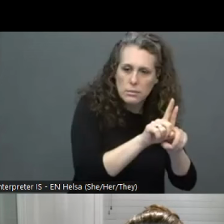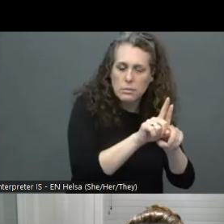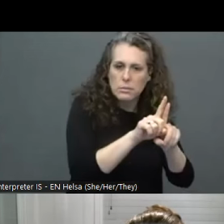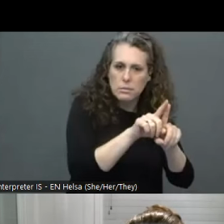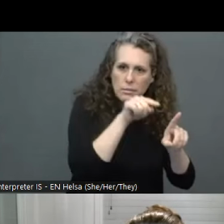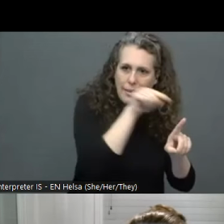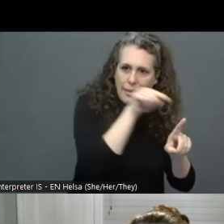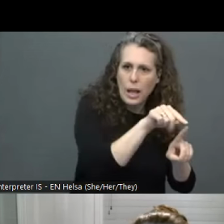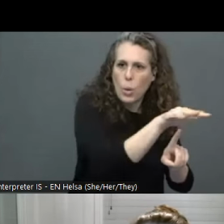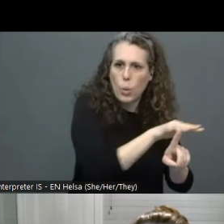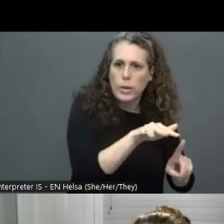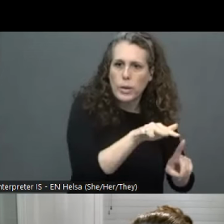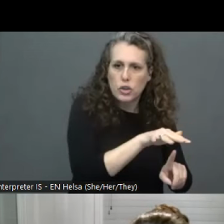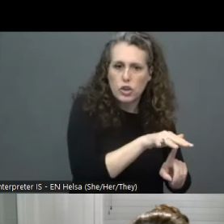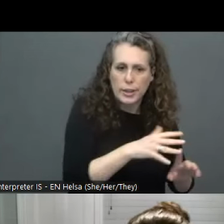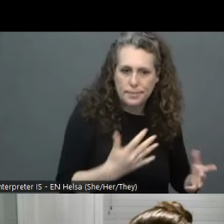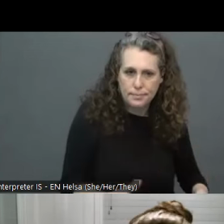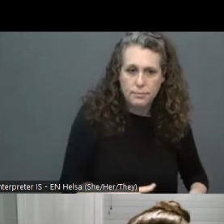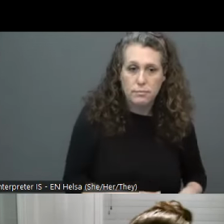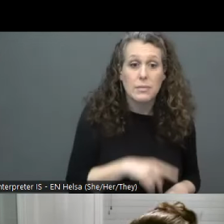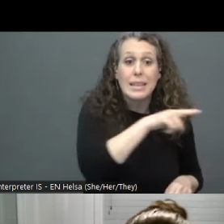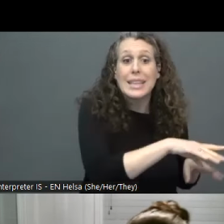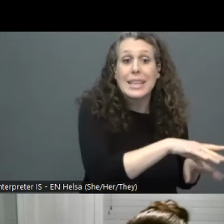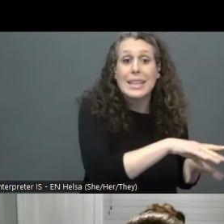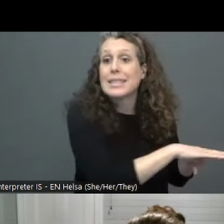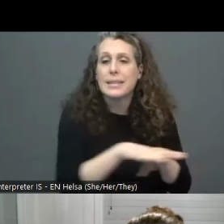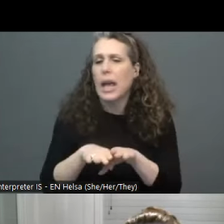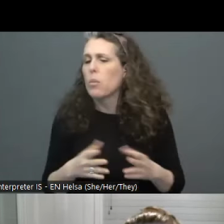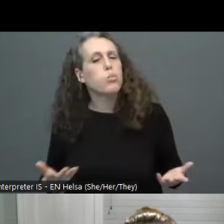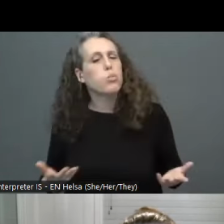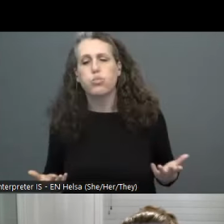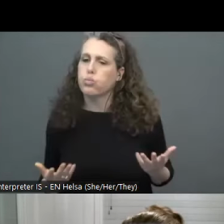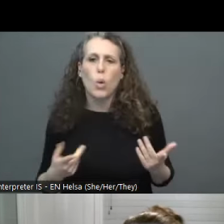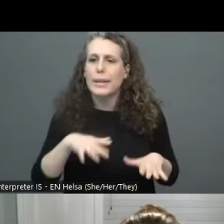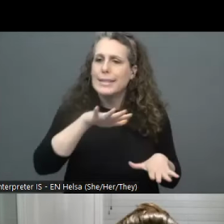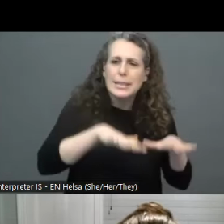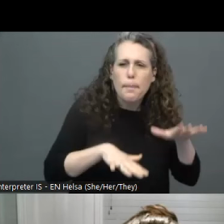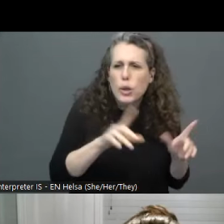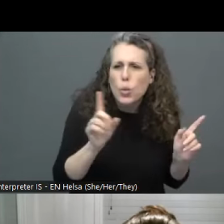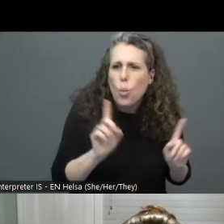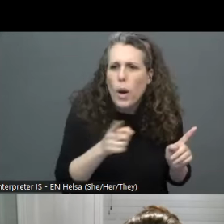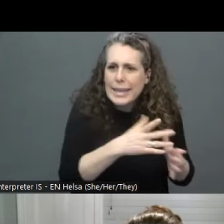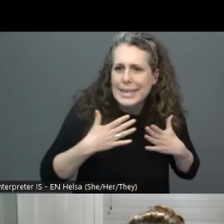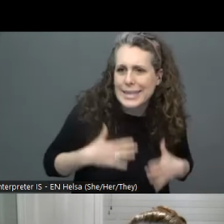depending on all of the what mechanism it is. We know that there are rapid response teams in